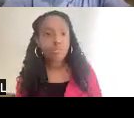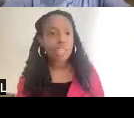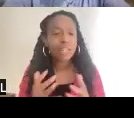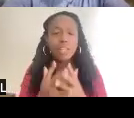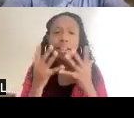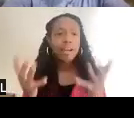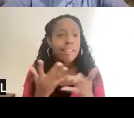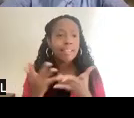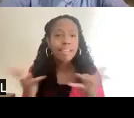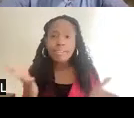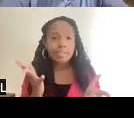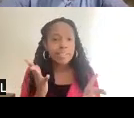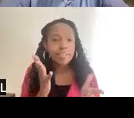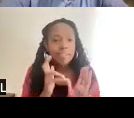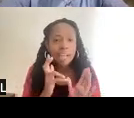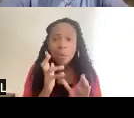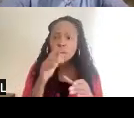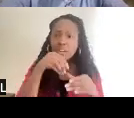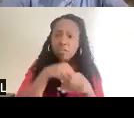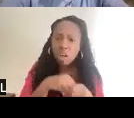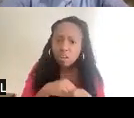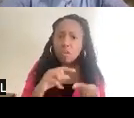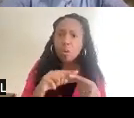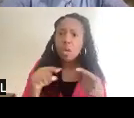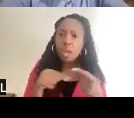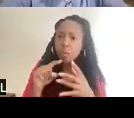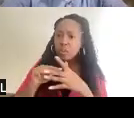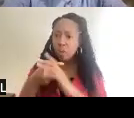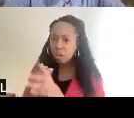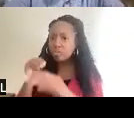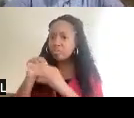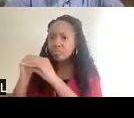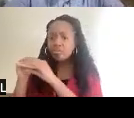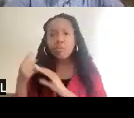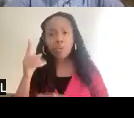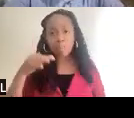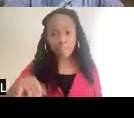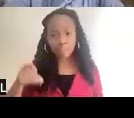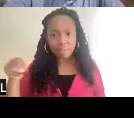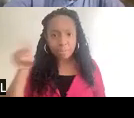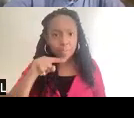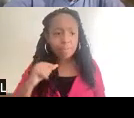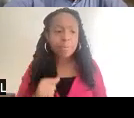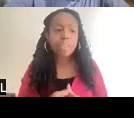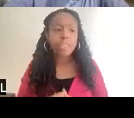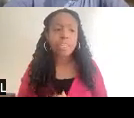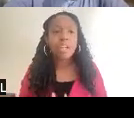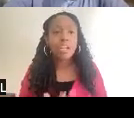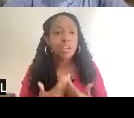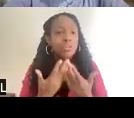it comes to what we're putting into all of these benefits right so what what's cover by benefits